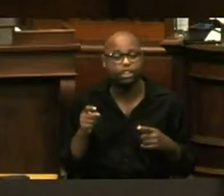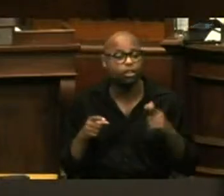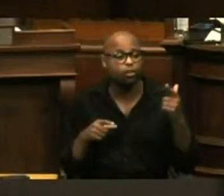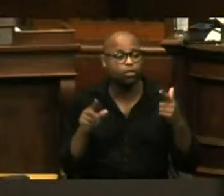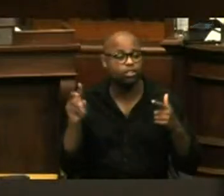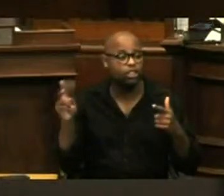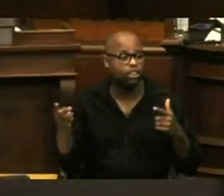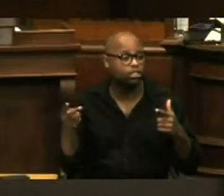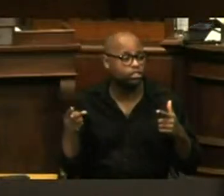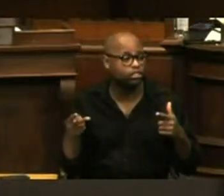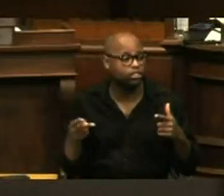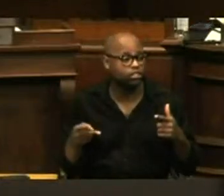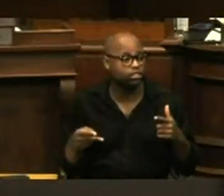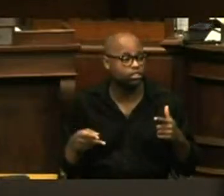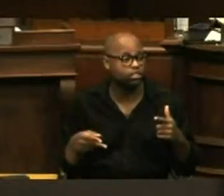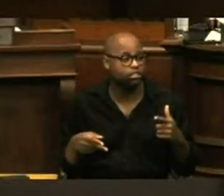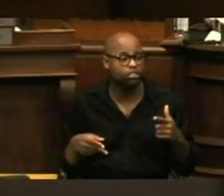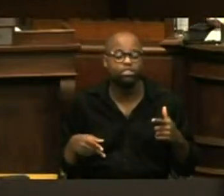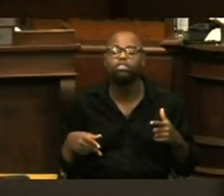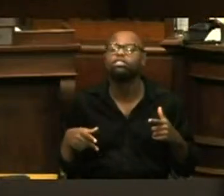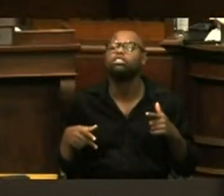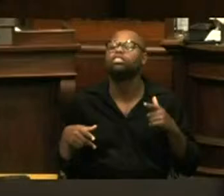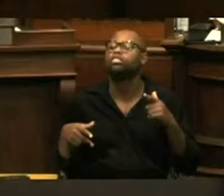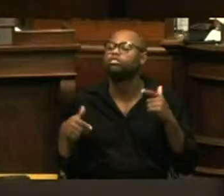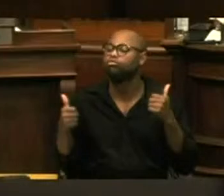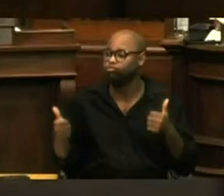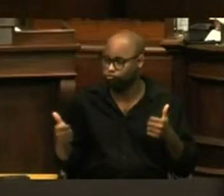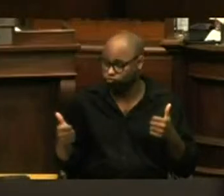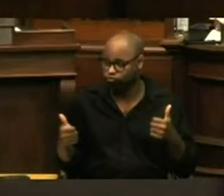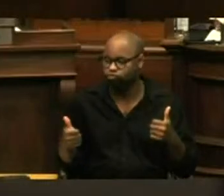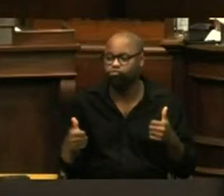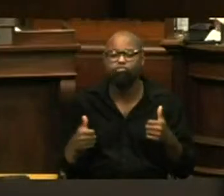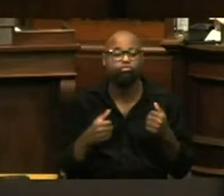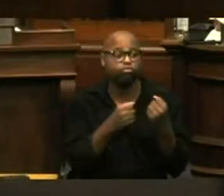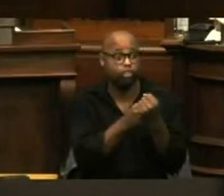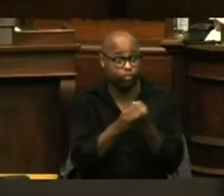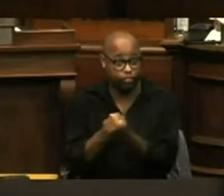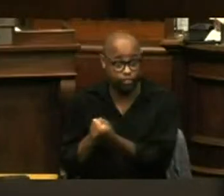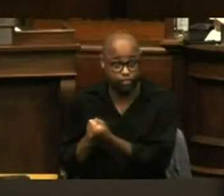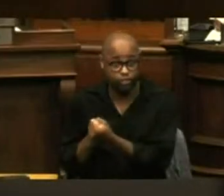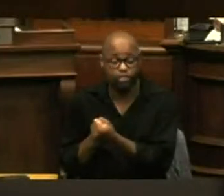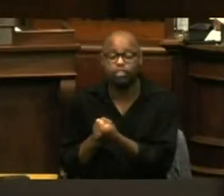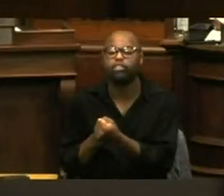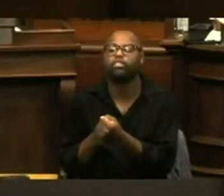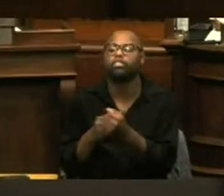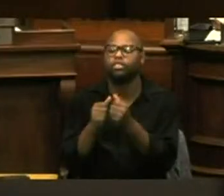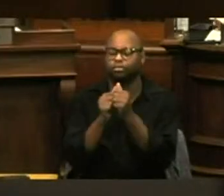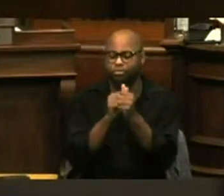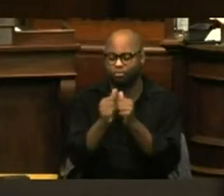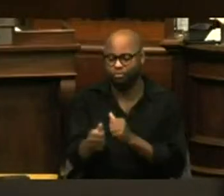additional questions? I need a